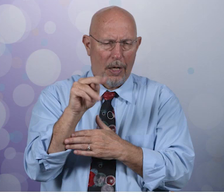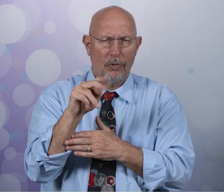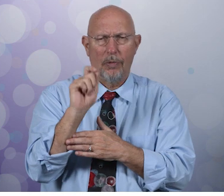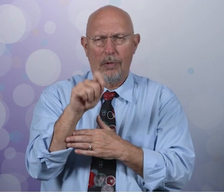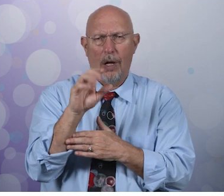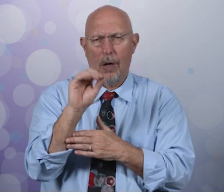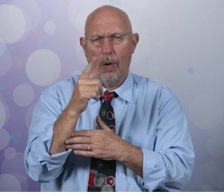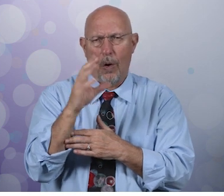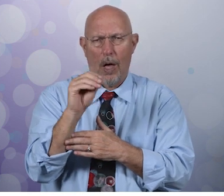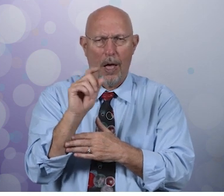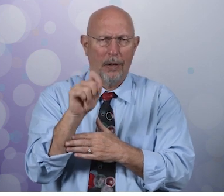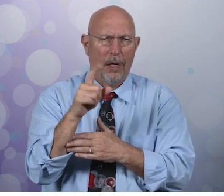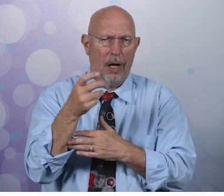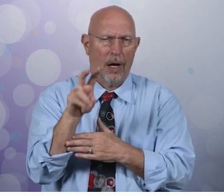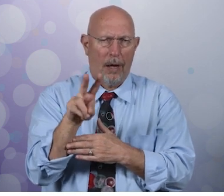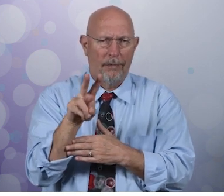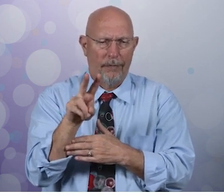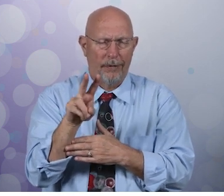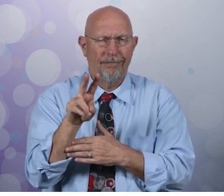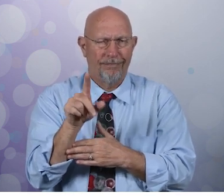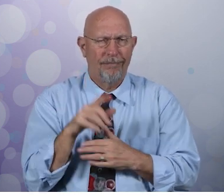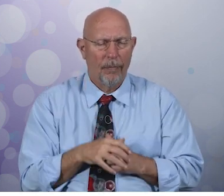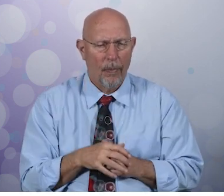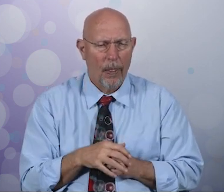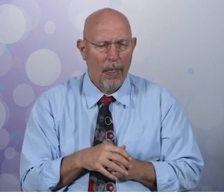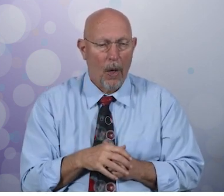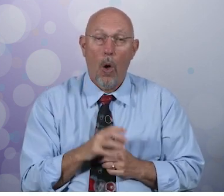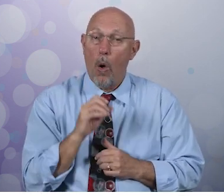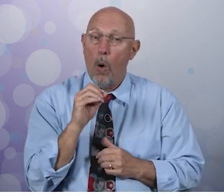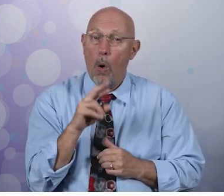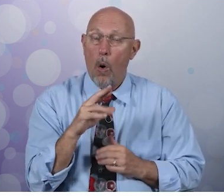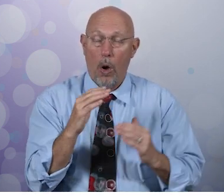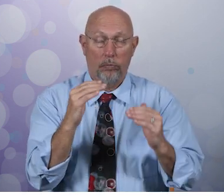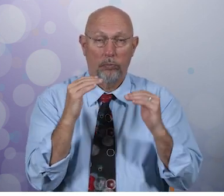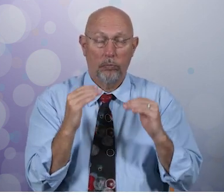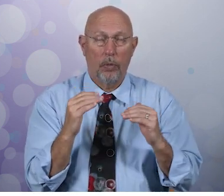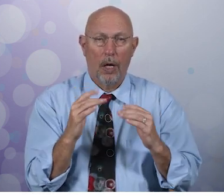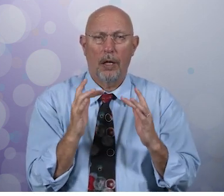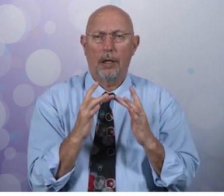@education.ohio.gov, or you can email one of us directly.